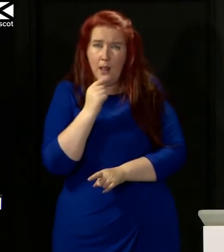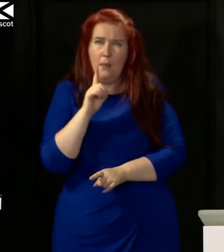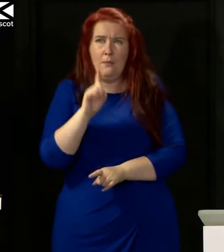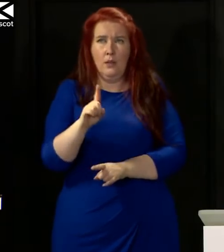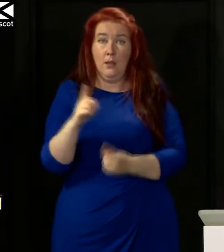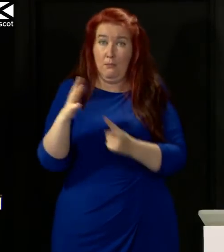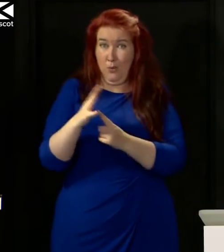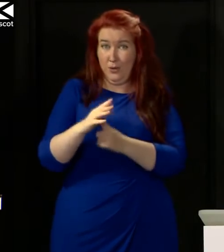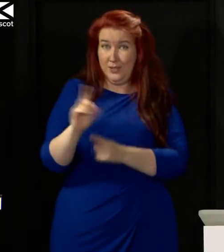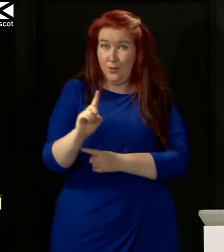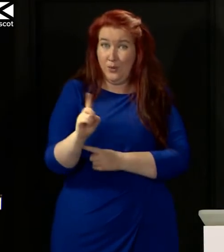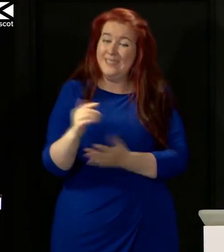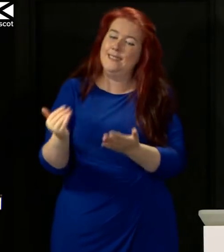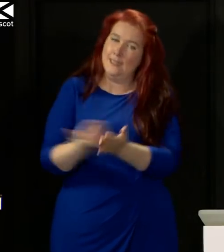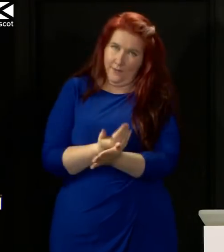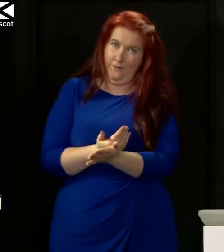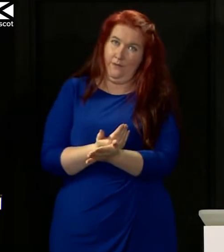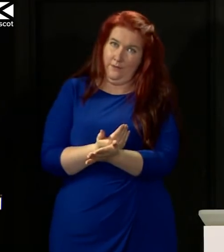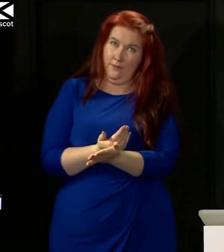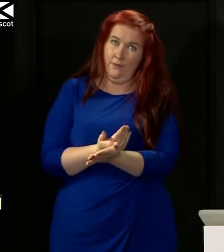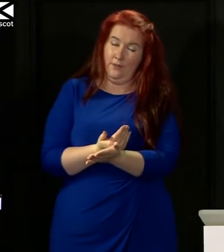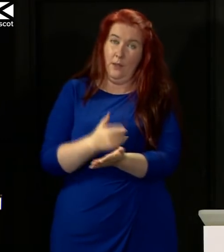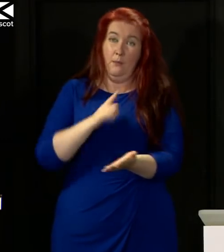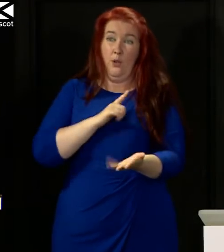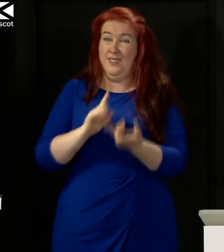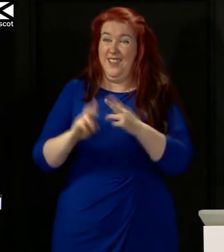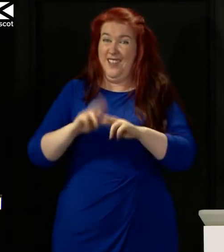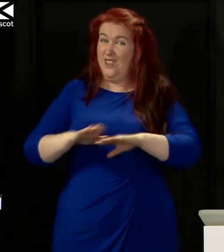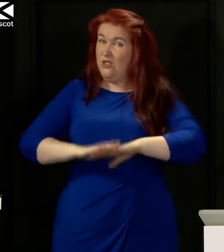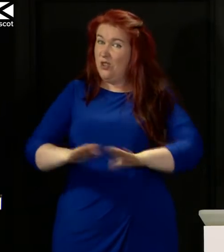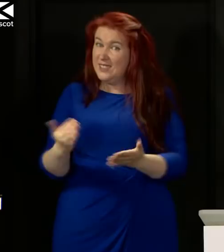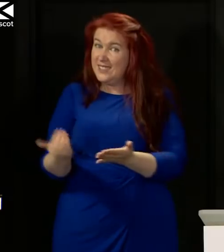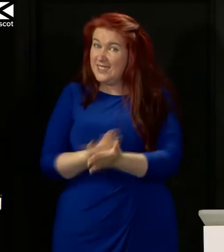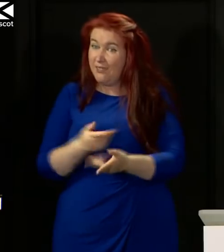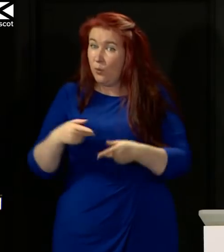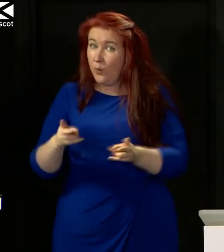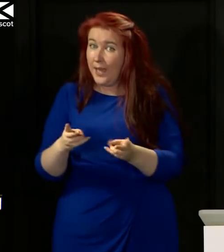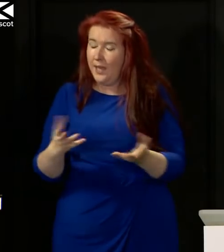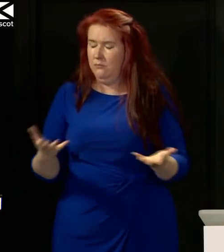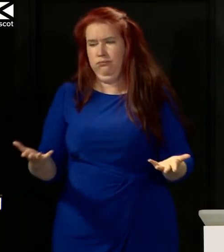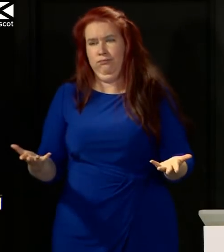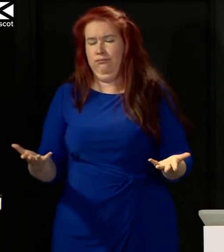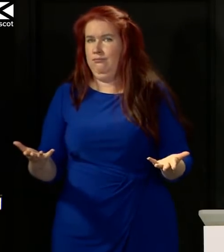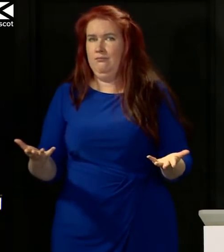thing is going safely, because if we don't do that then, whether it is a few weeks or